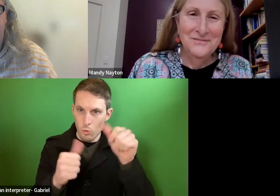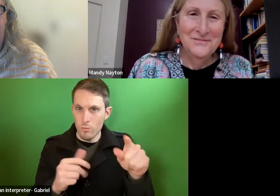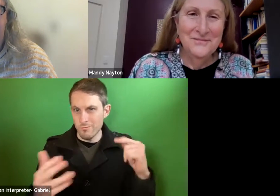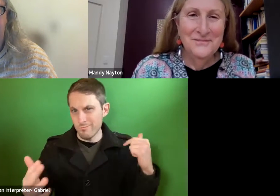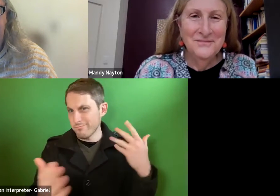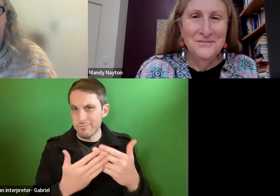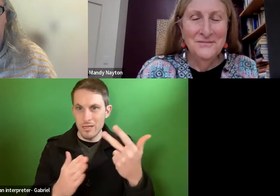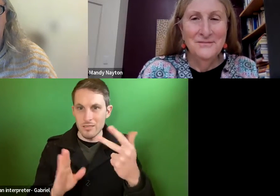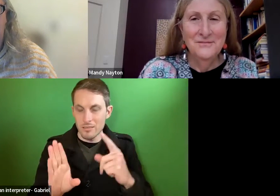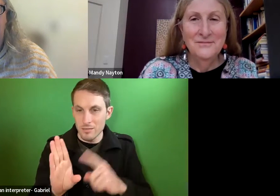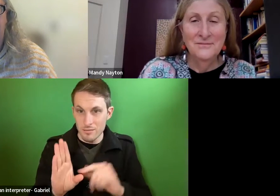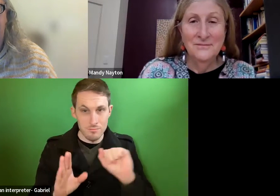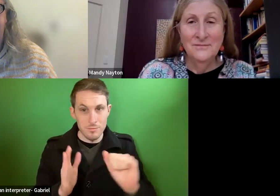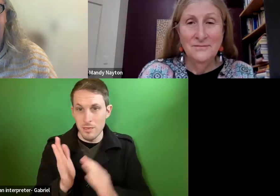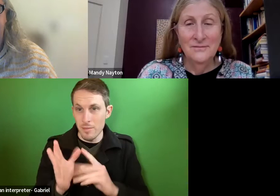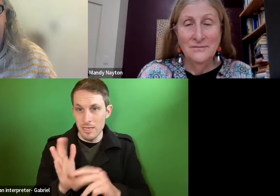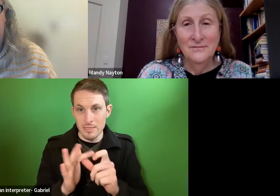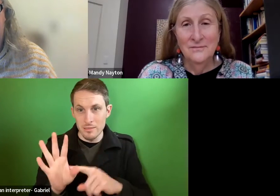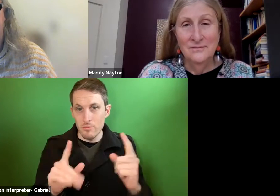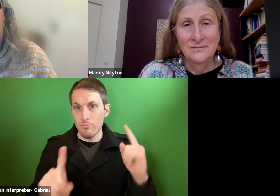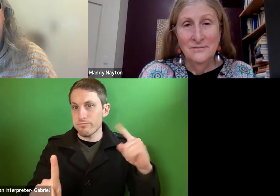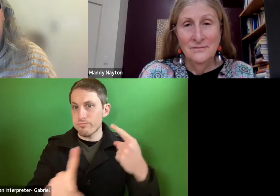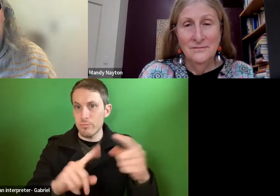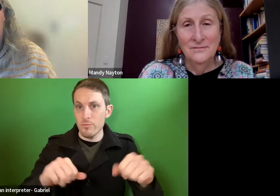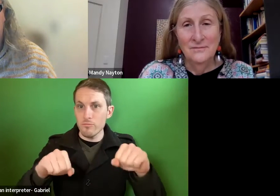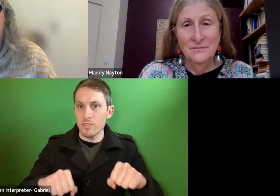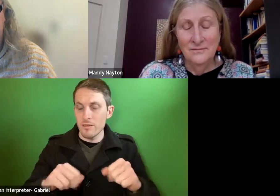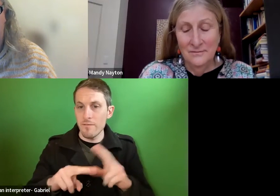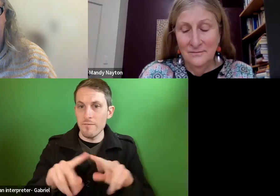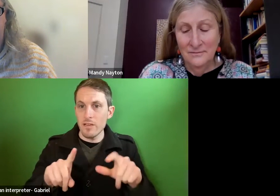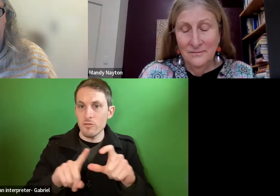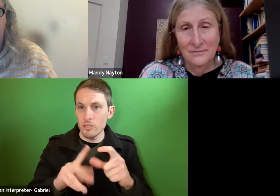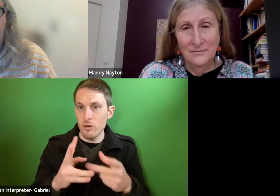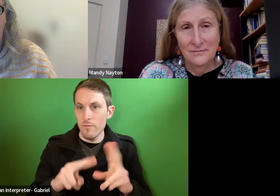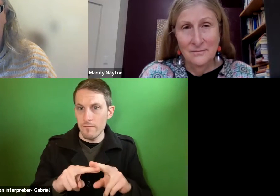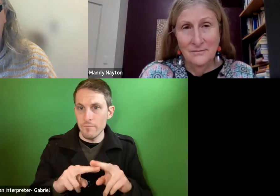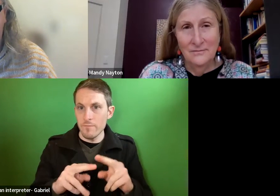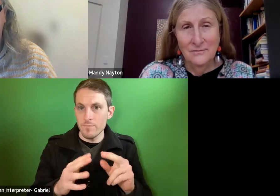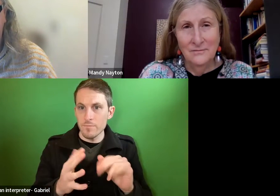Mandy has for a long time being the president of the Federation of Spelled Organisations from